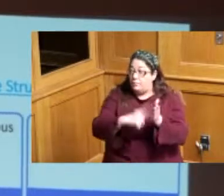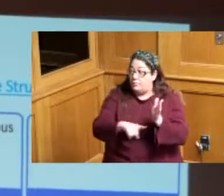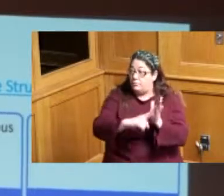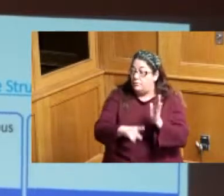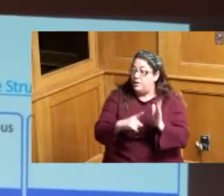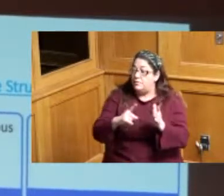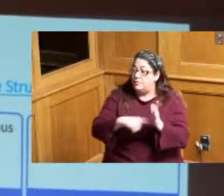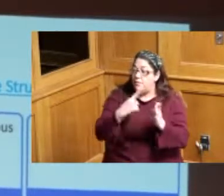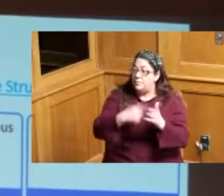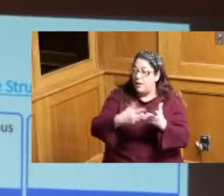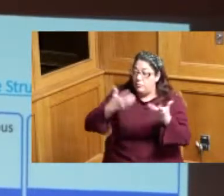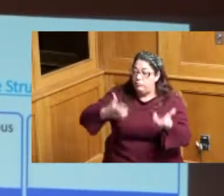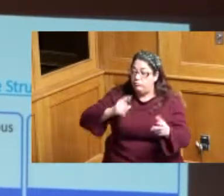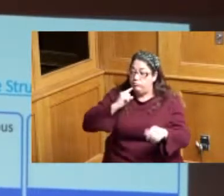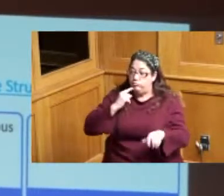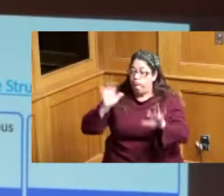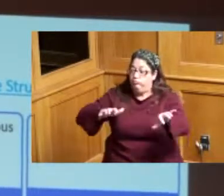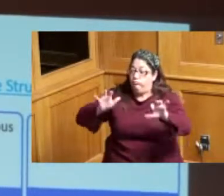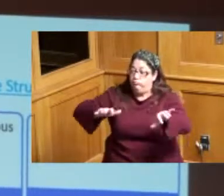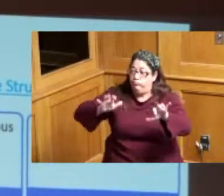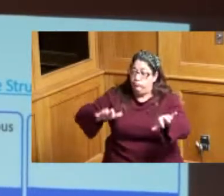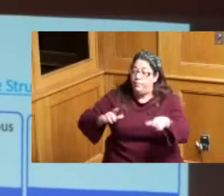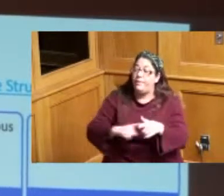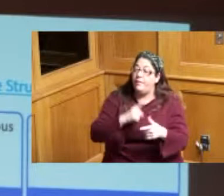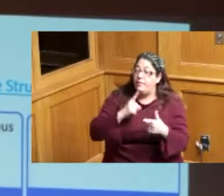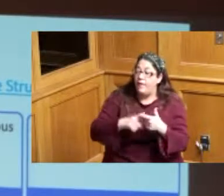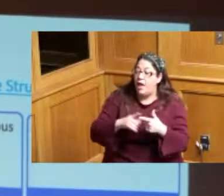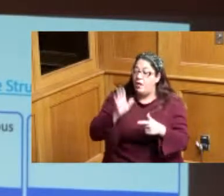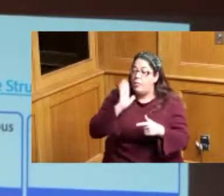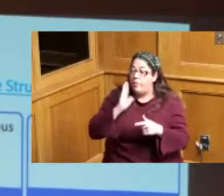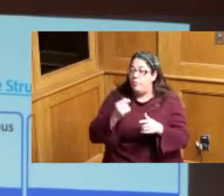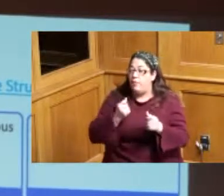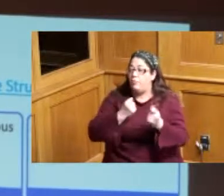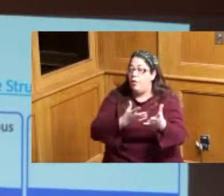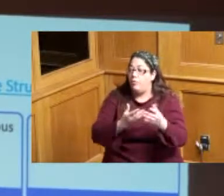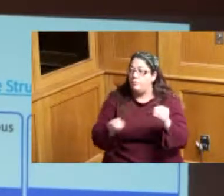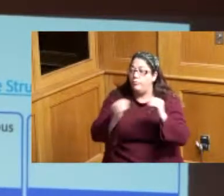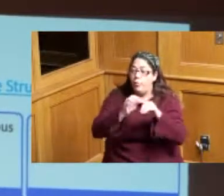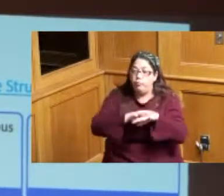rate structure there are certain fundamental principles we use one is that properties have